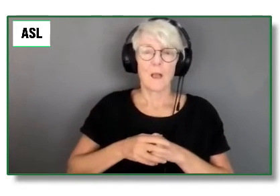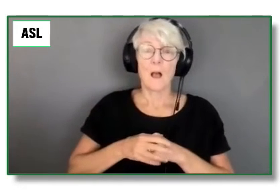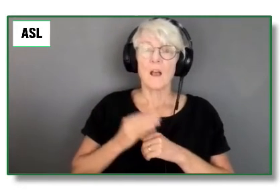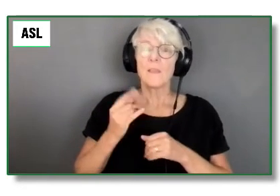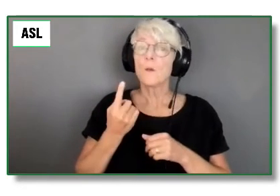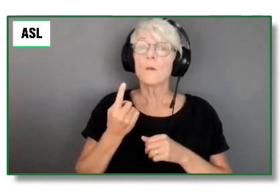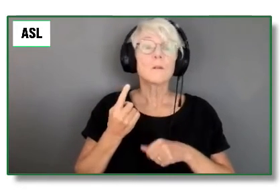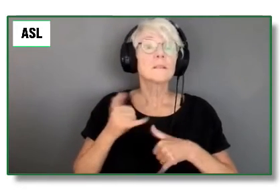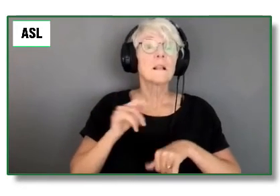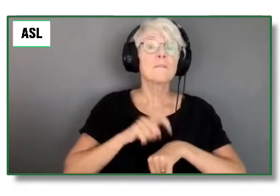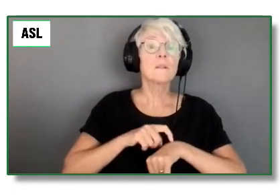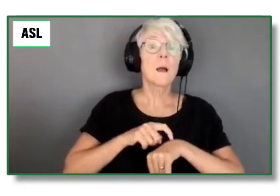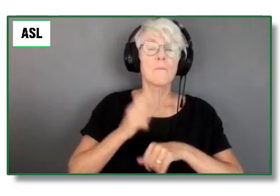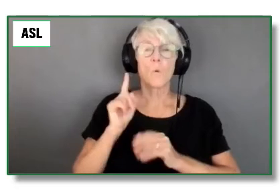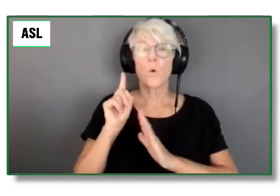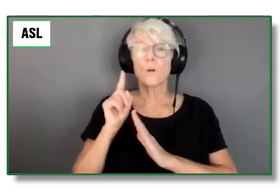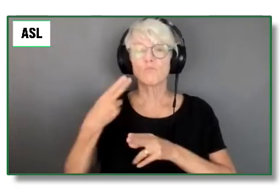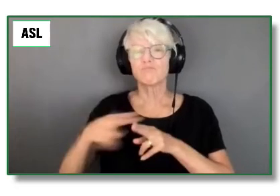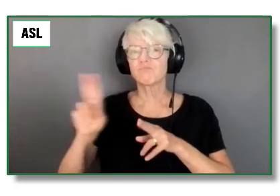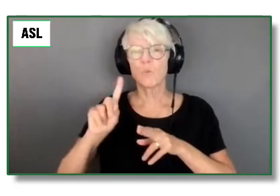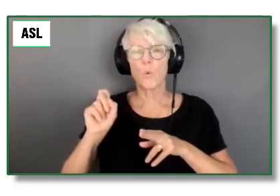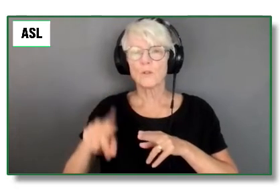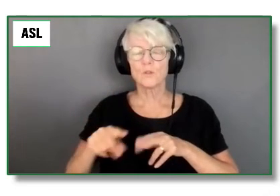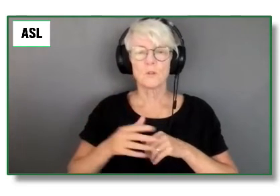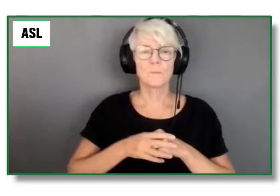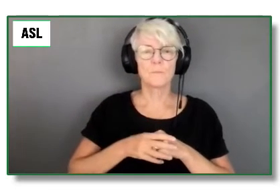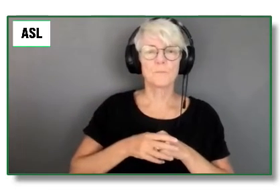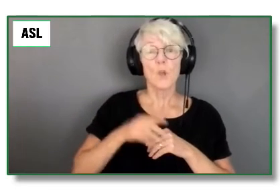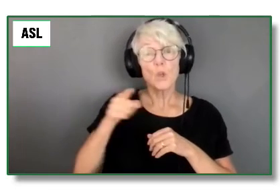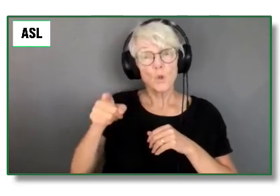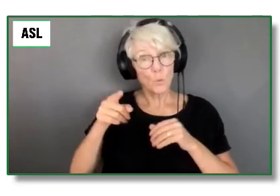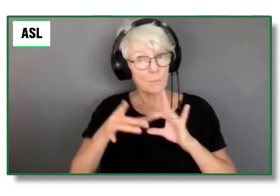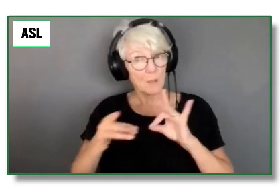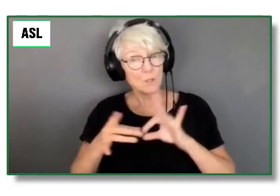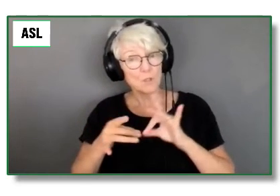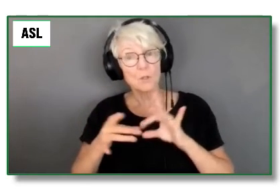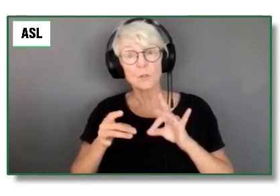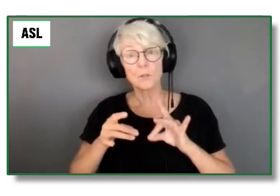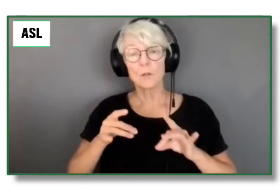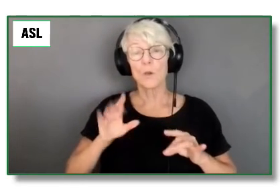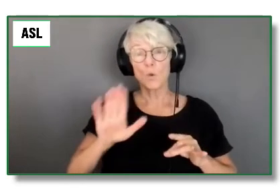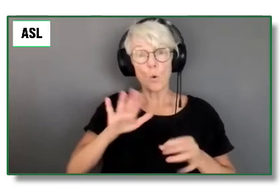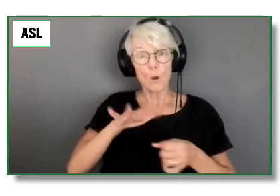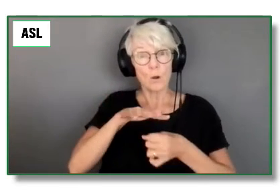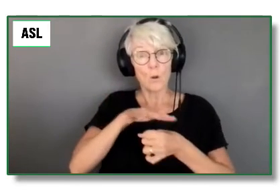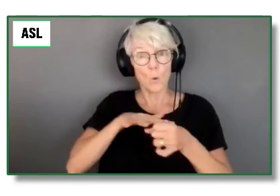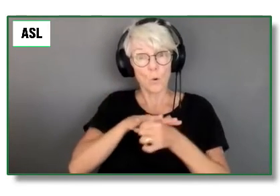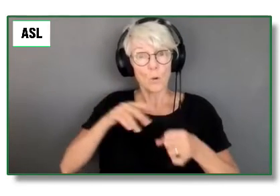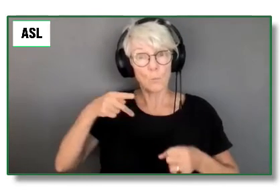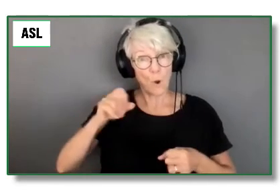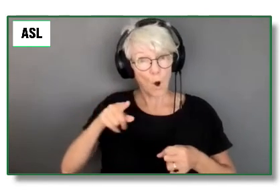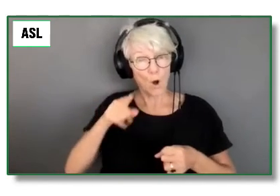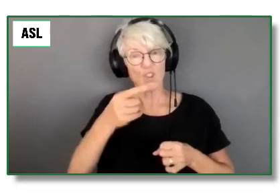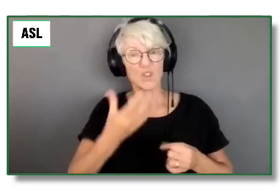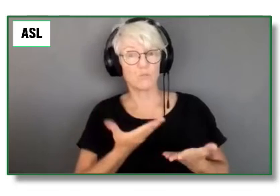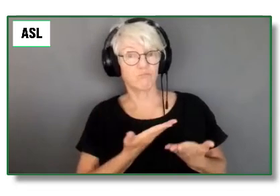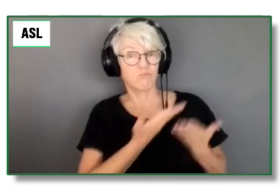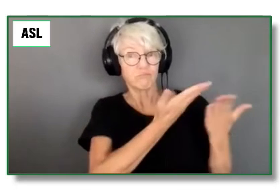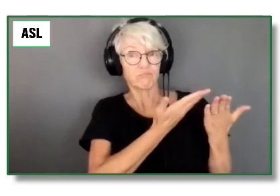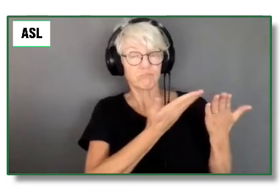you talked about getting like a really good response from your local parks about when you brought forward accessibility issues, do you know if they